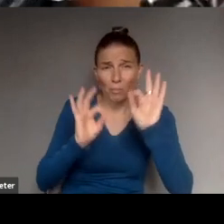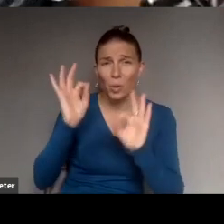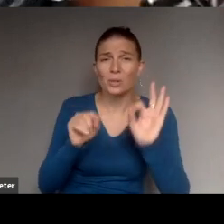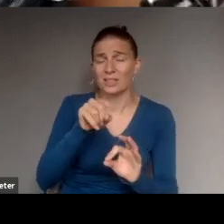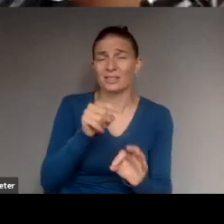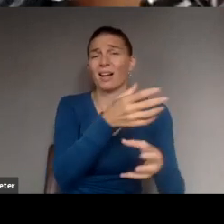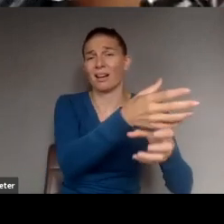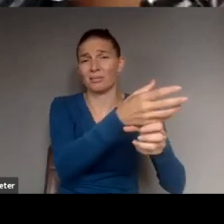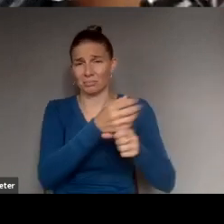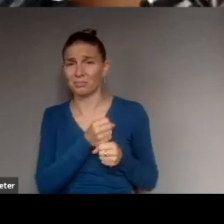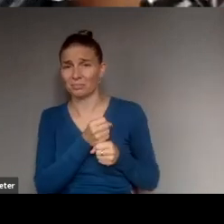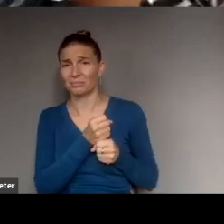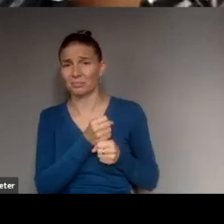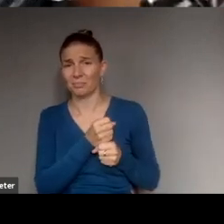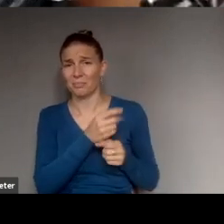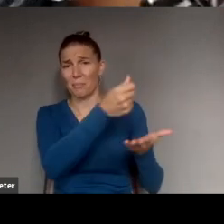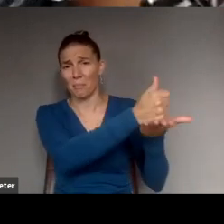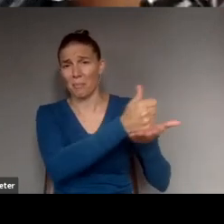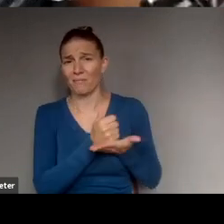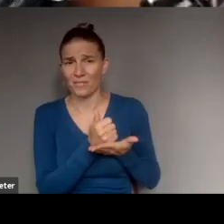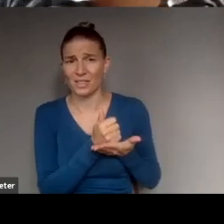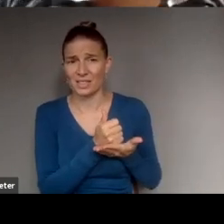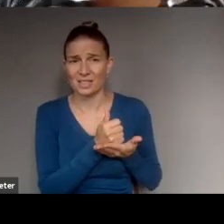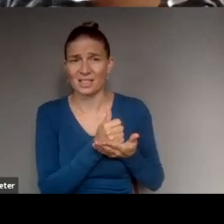sub-Saharan Africa is among the regions with the very lowest coverage.